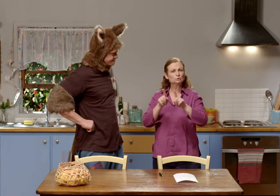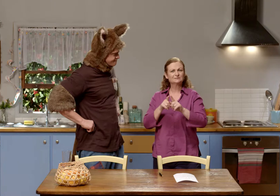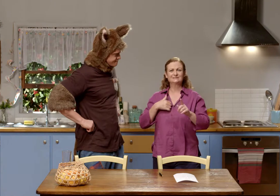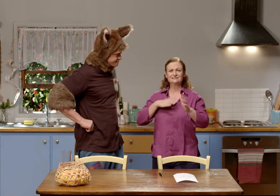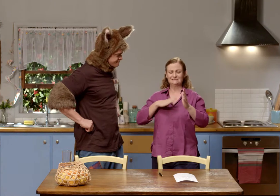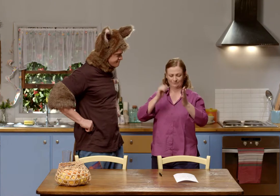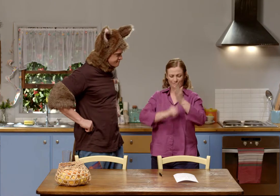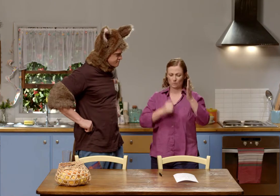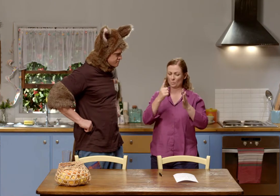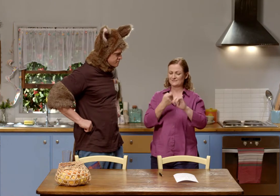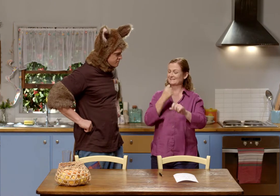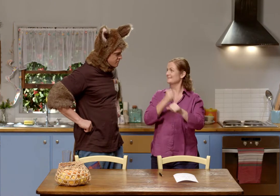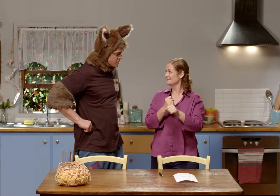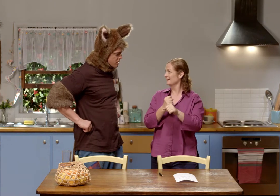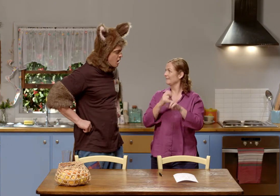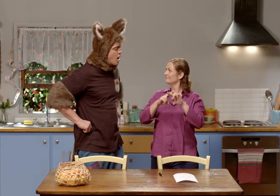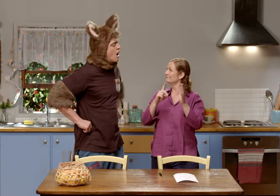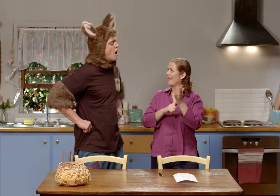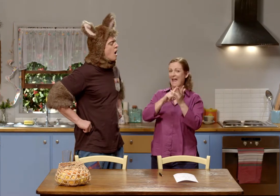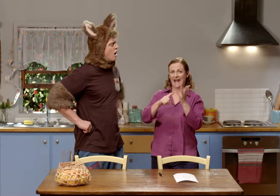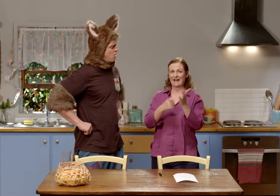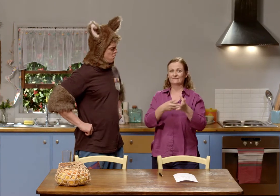And I need one kilogram of flour.